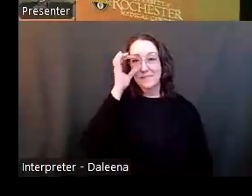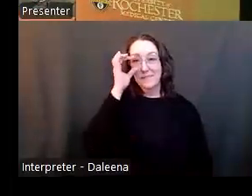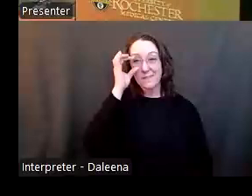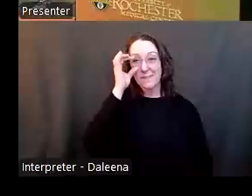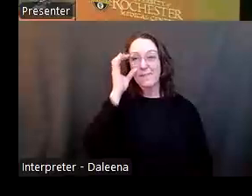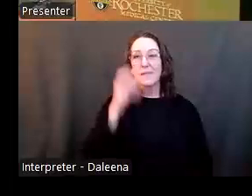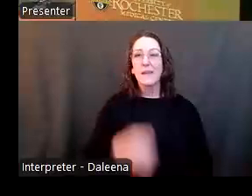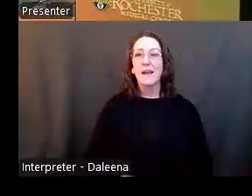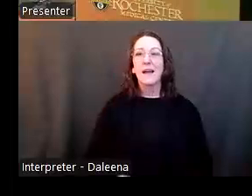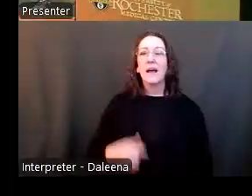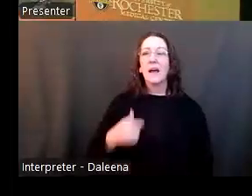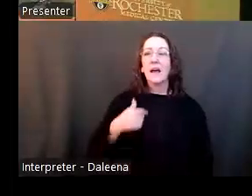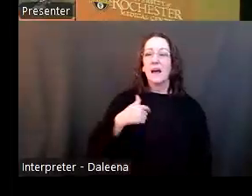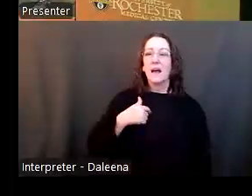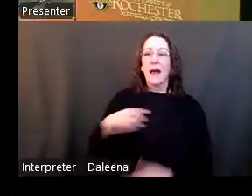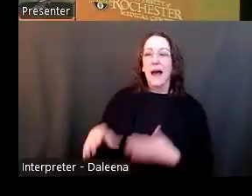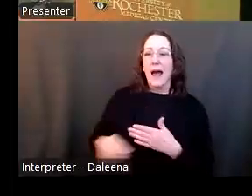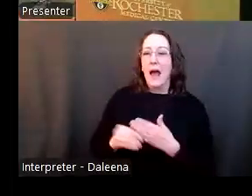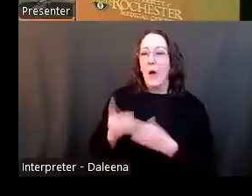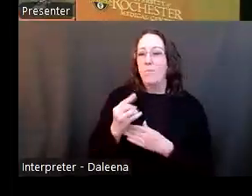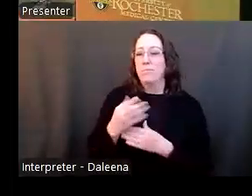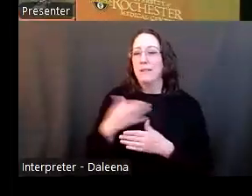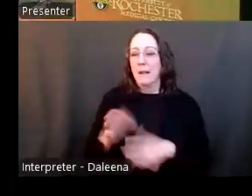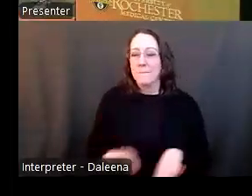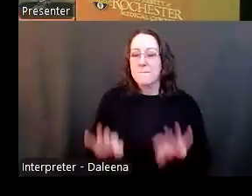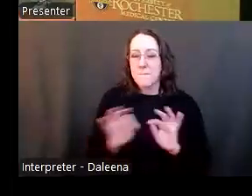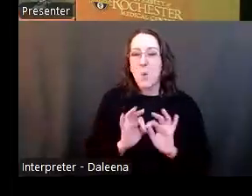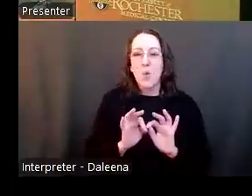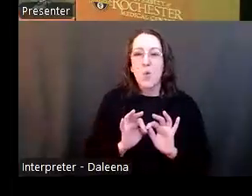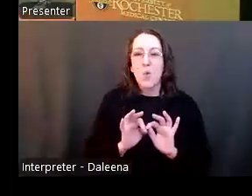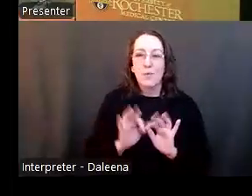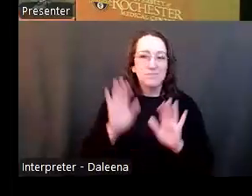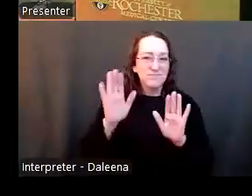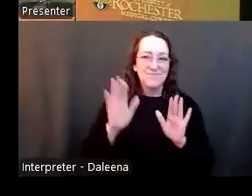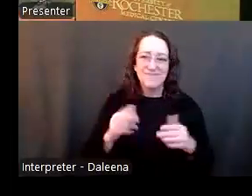I'll just um add one more thing that's really important it's wonderful to have um Jackie and